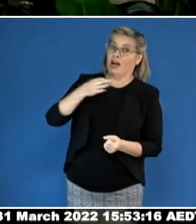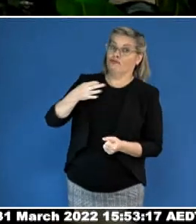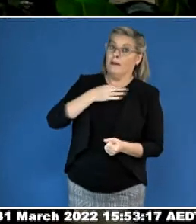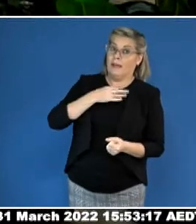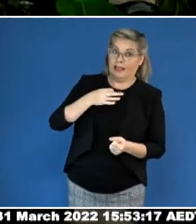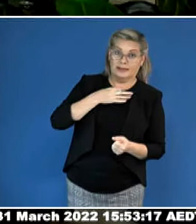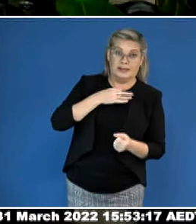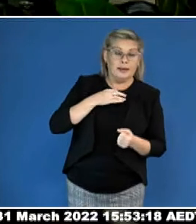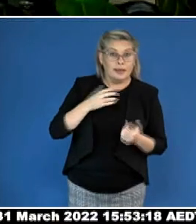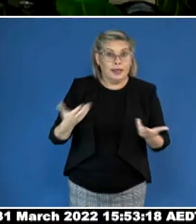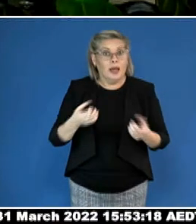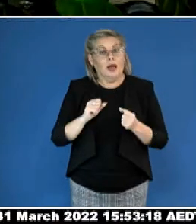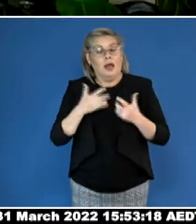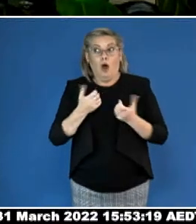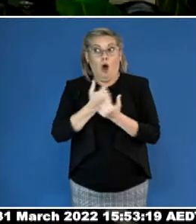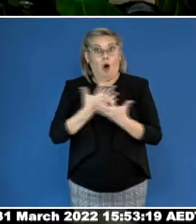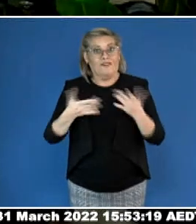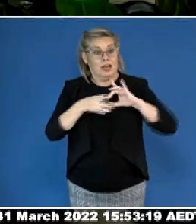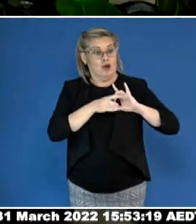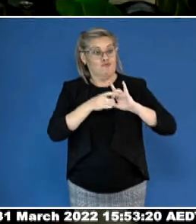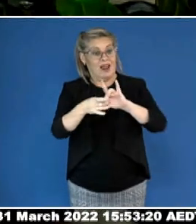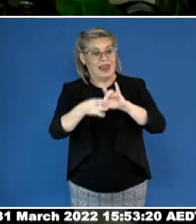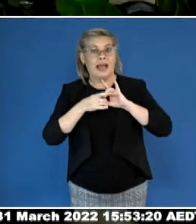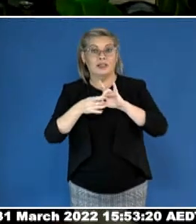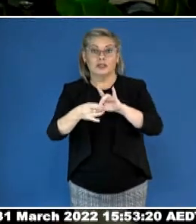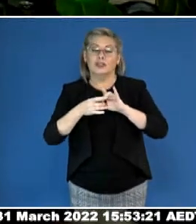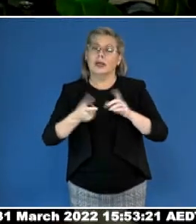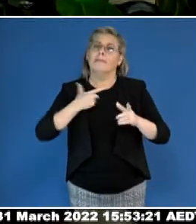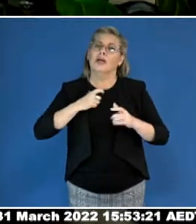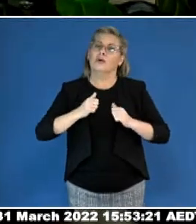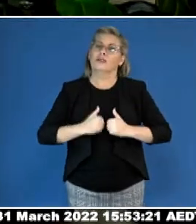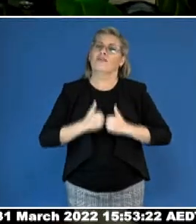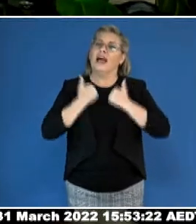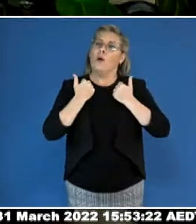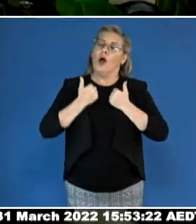relationships, often due and to our own adaption of social skills, our often high